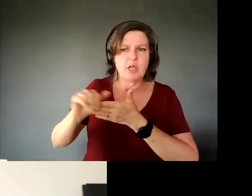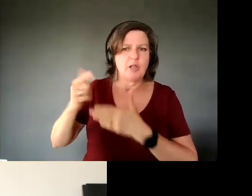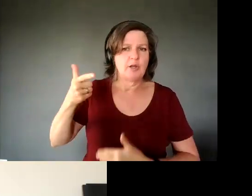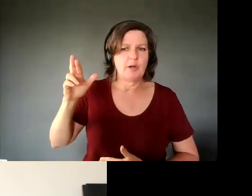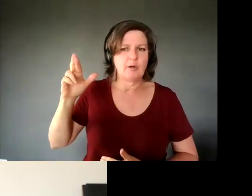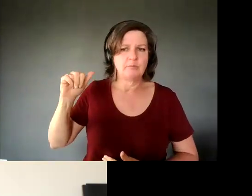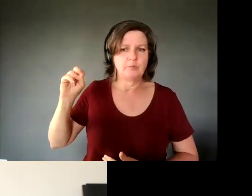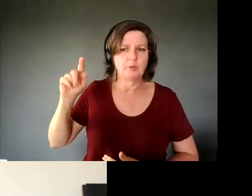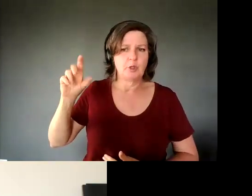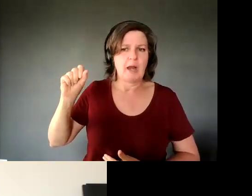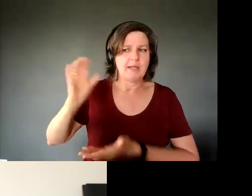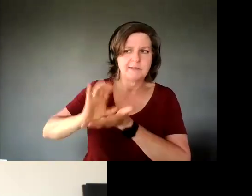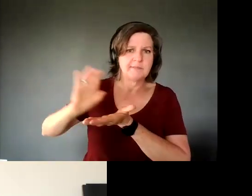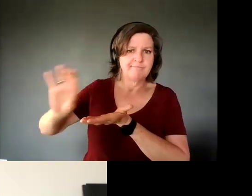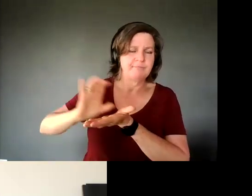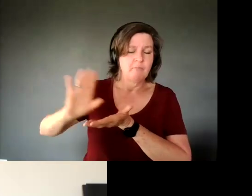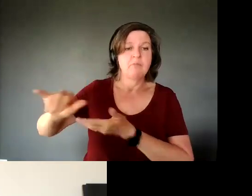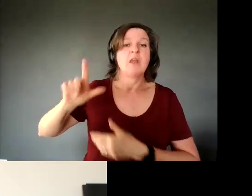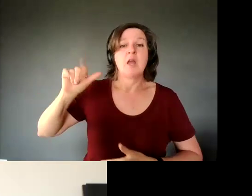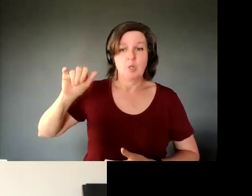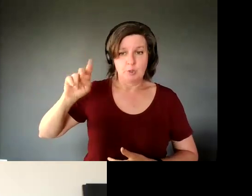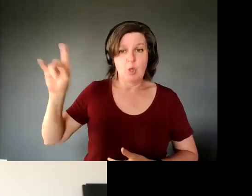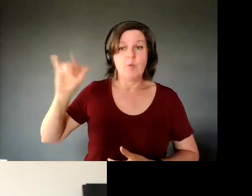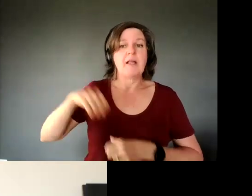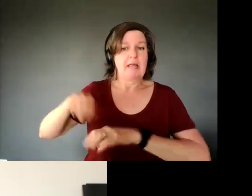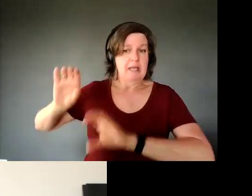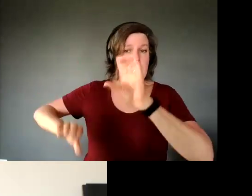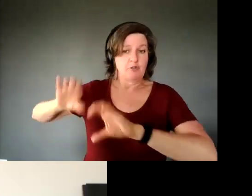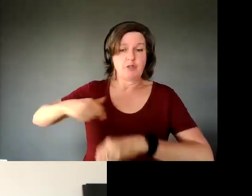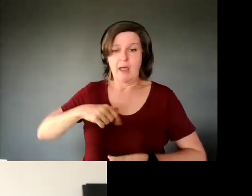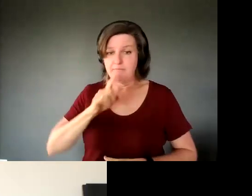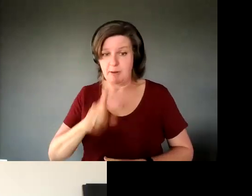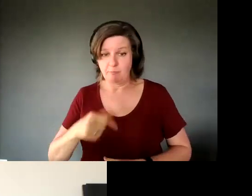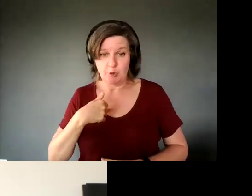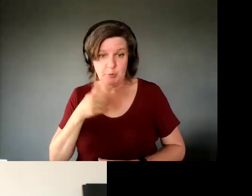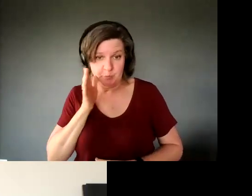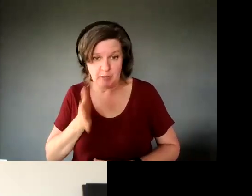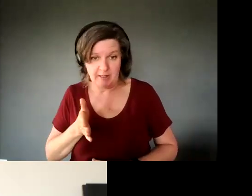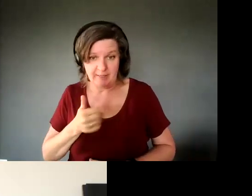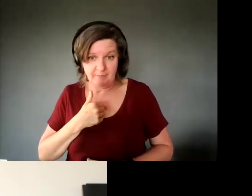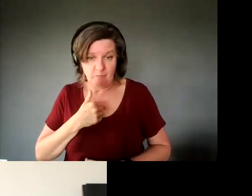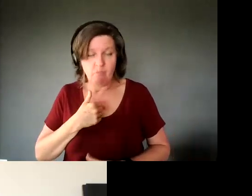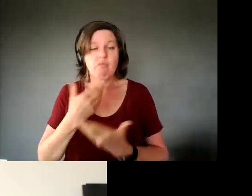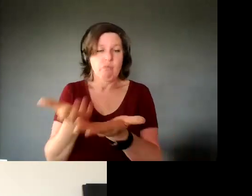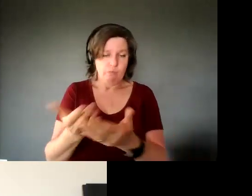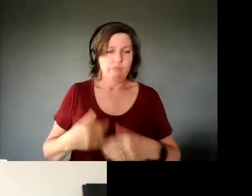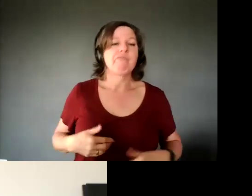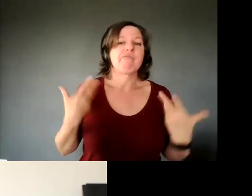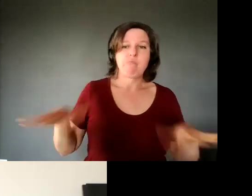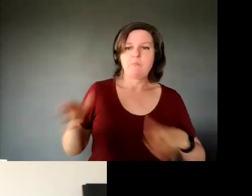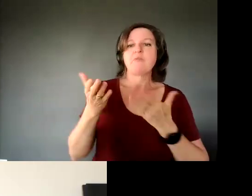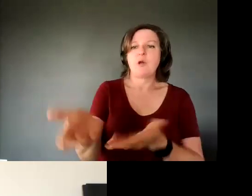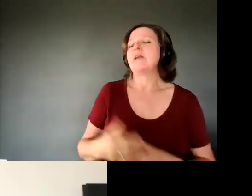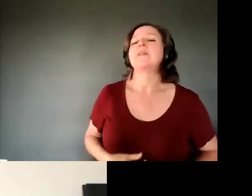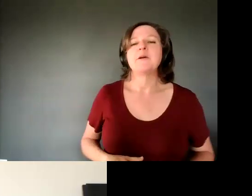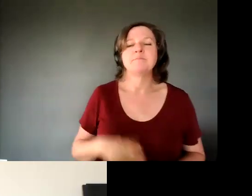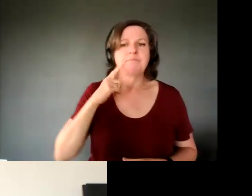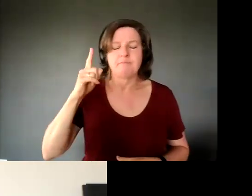So the link to that also will be in the chat, I'm sure, here. Yep. Already there. Had to scroll down to see it.